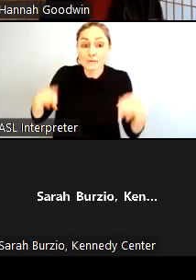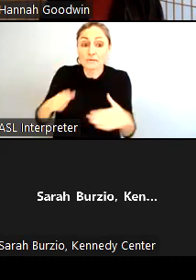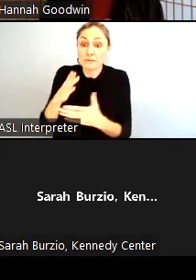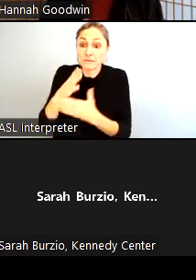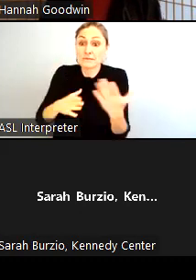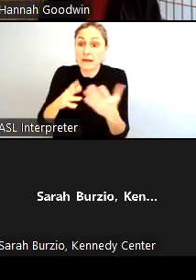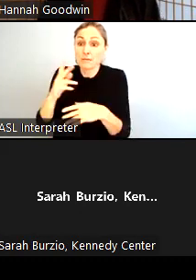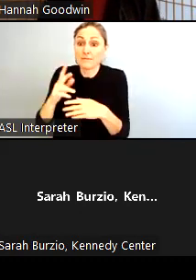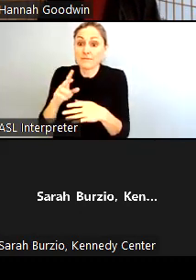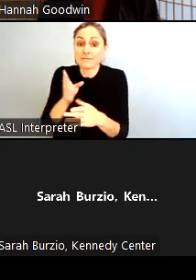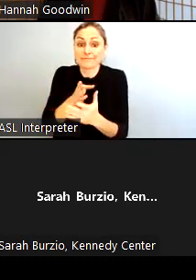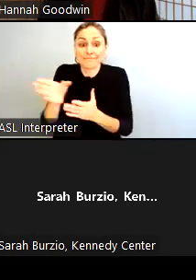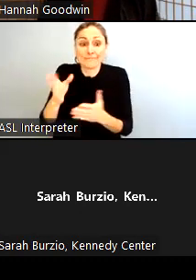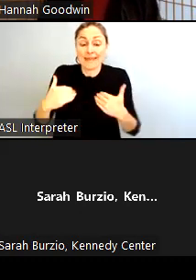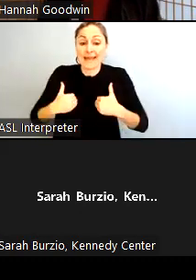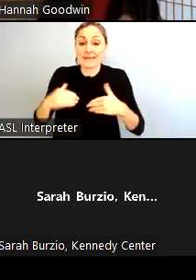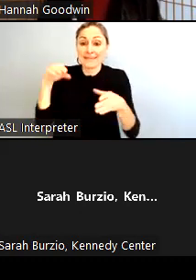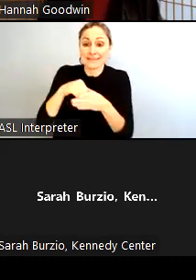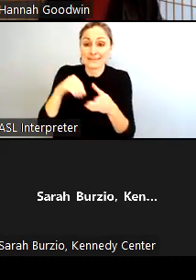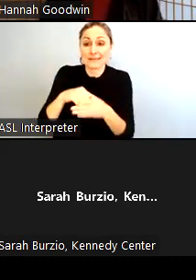indoor and outdoor spaces, et cetera.